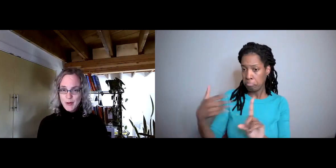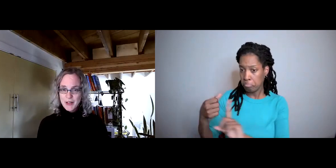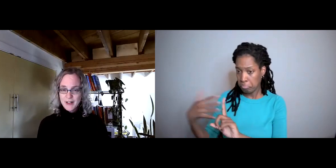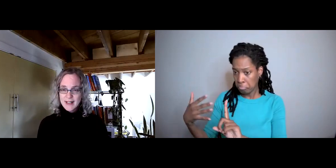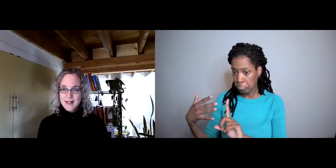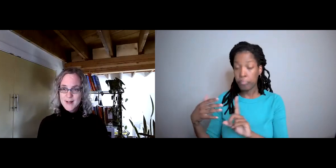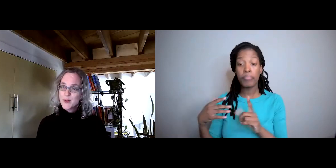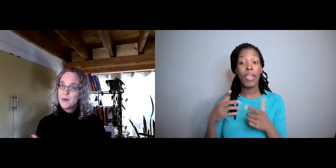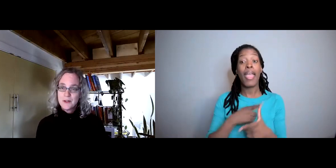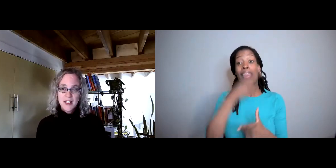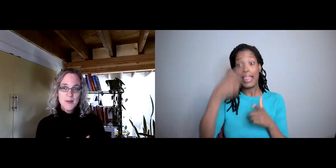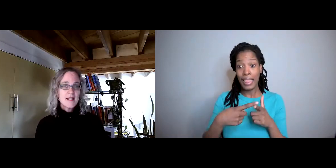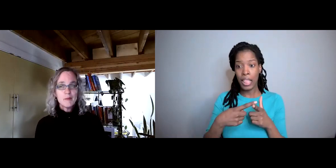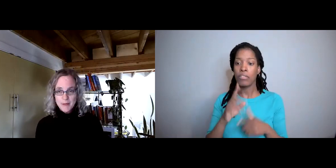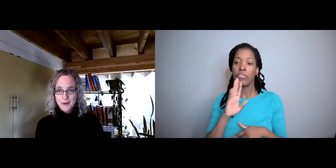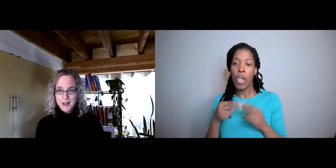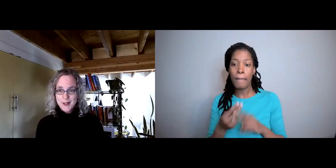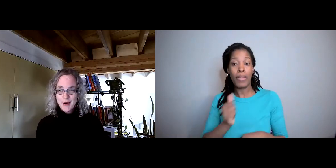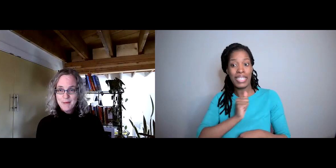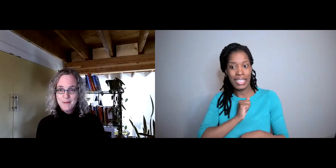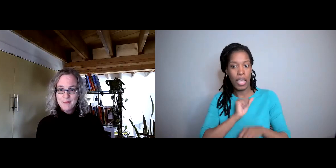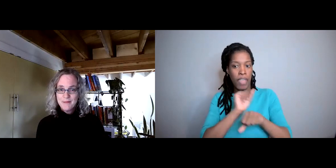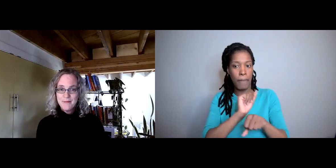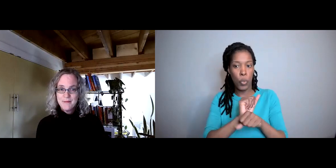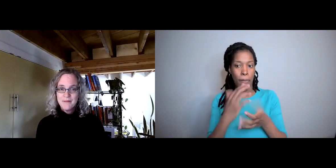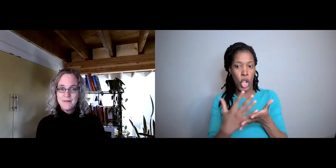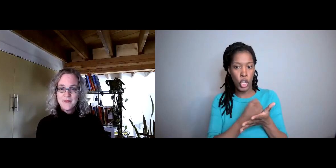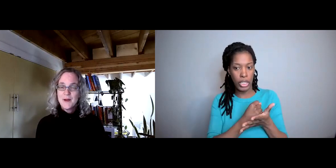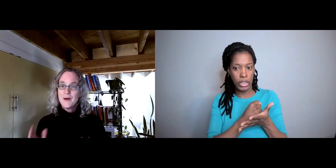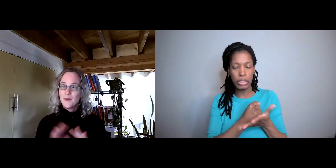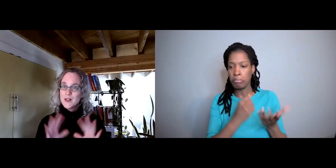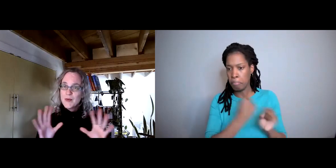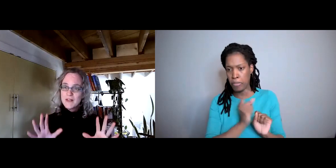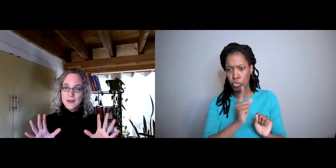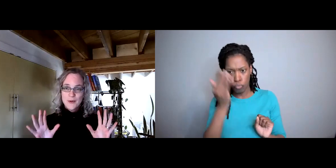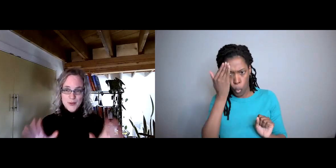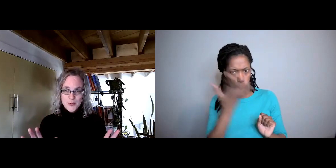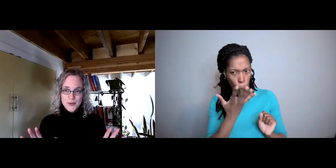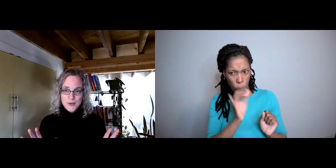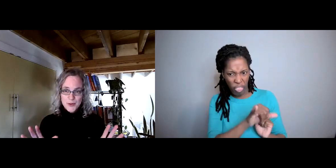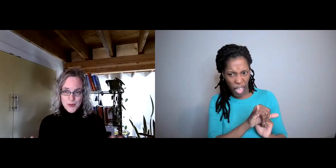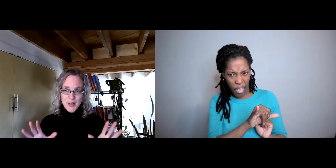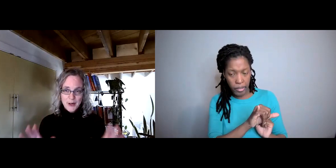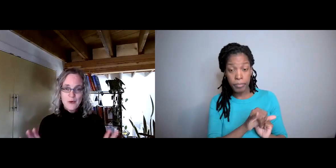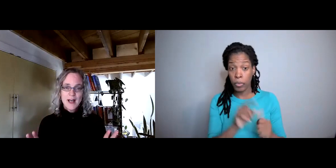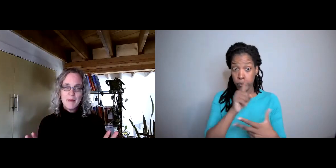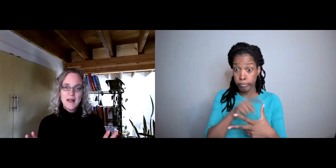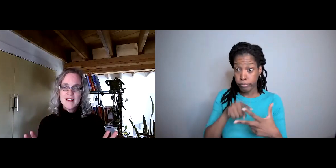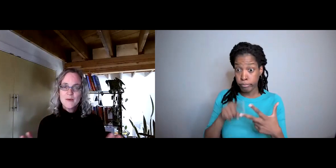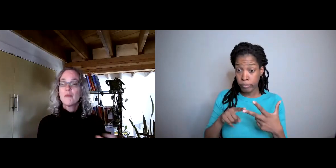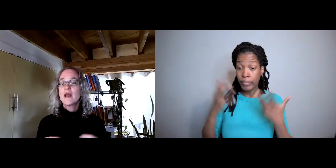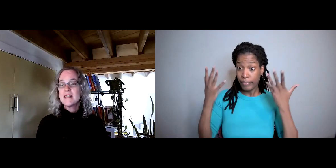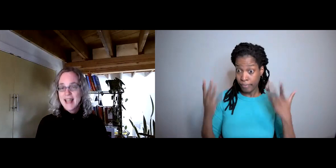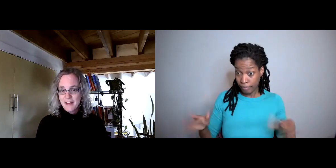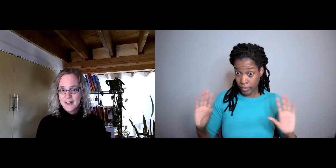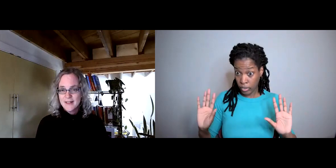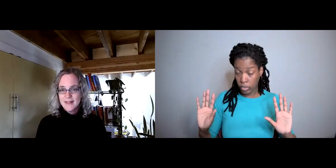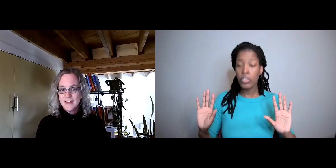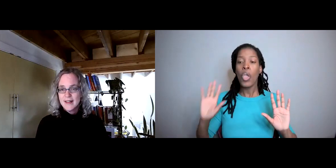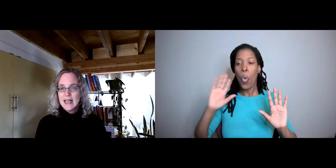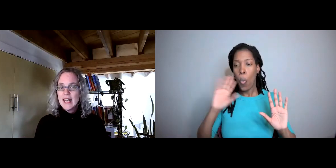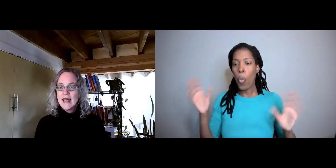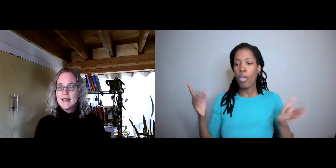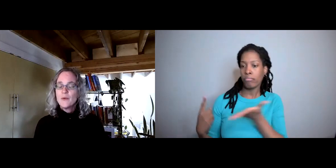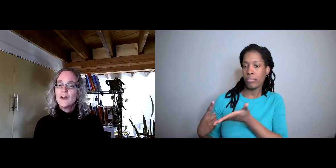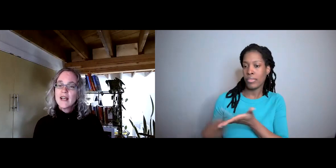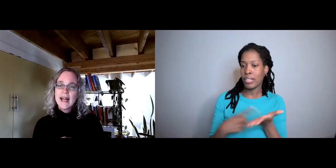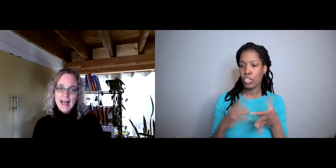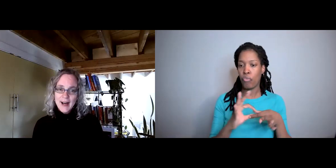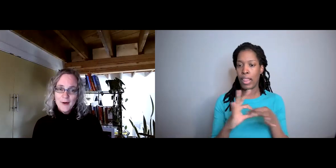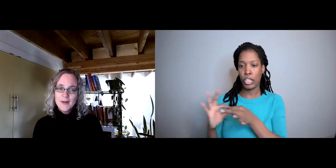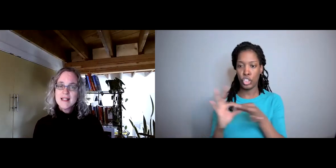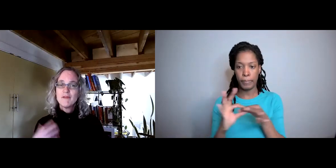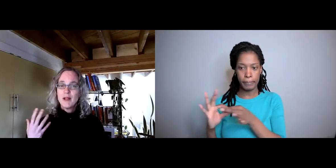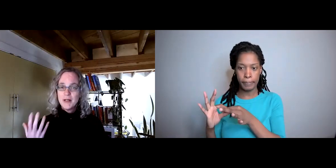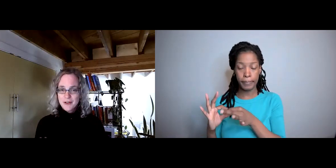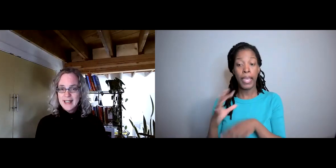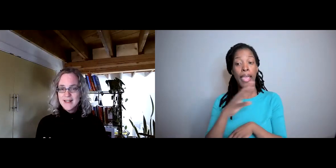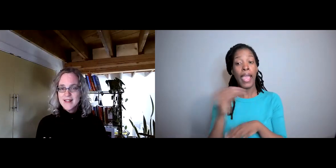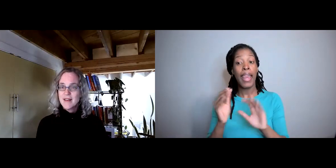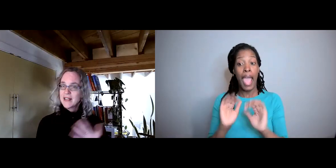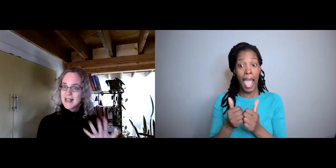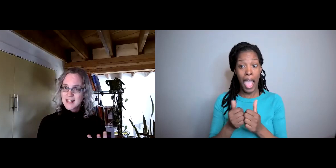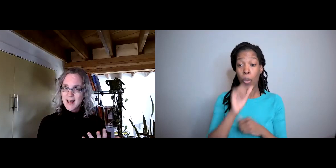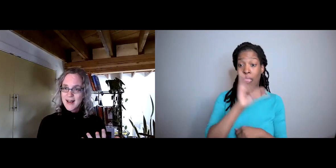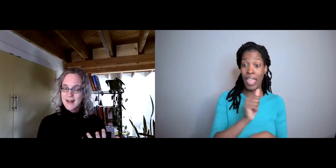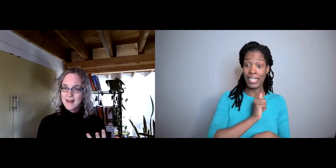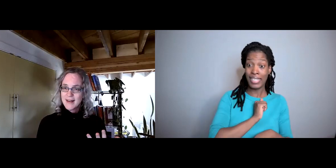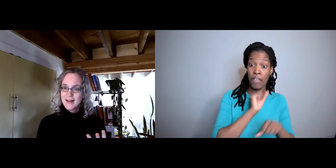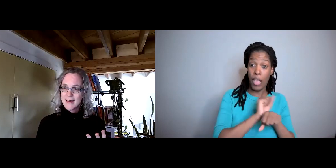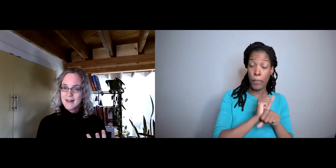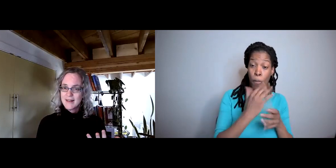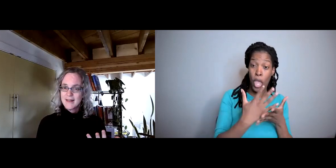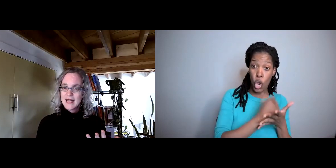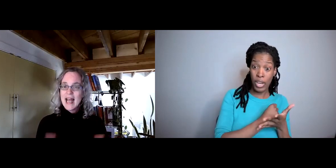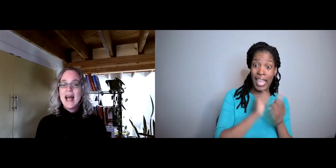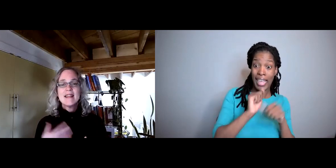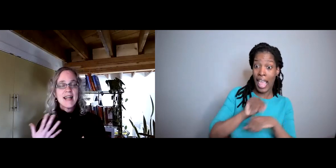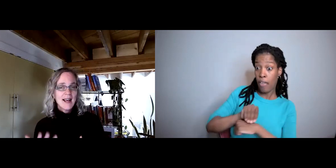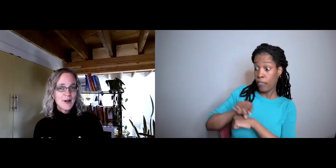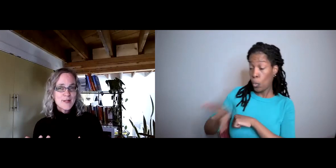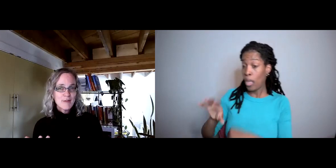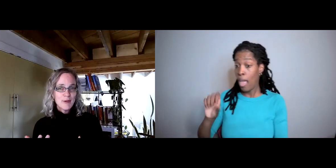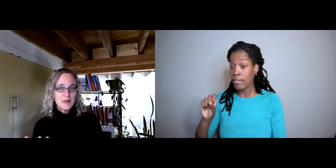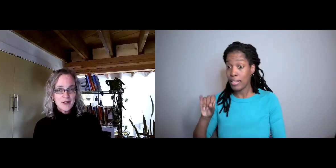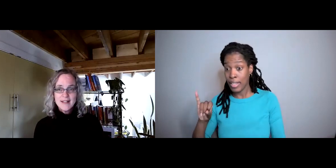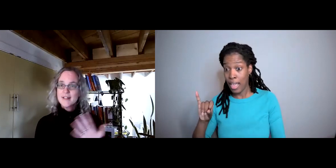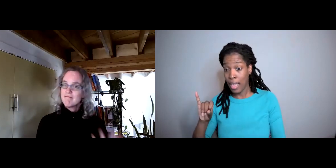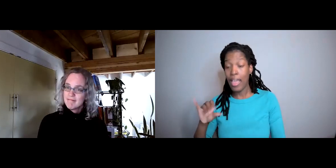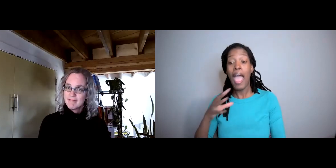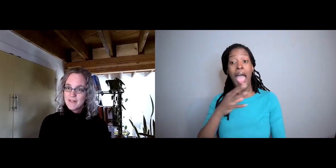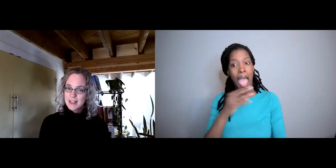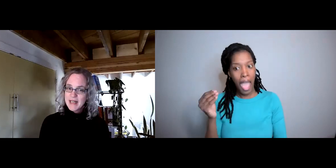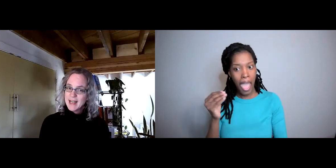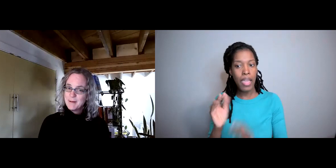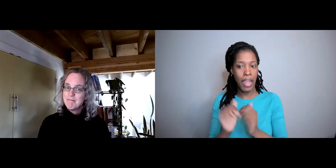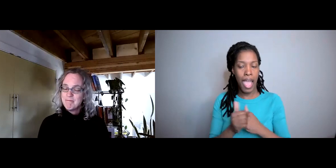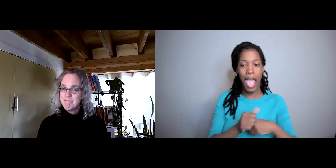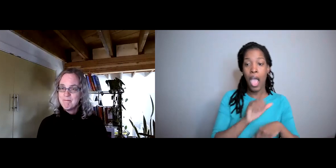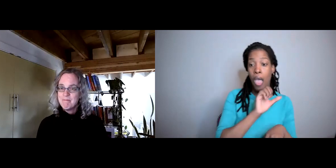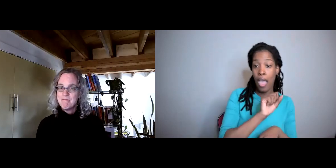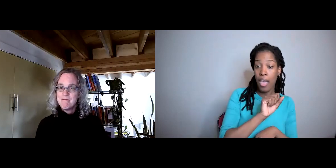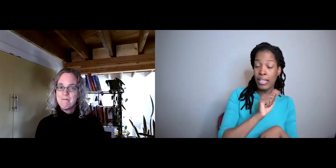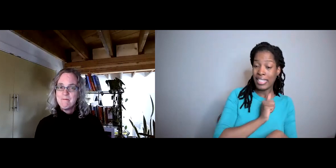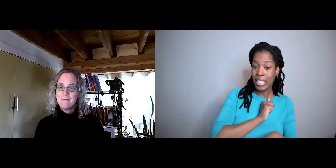So you understand what self-employment earnings are. Once we've covered those to kind of core topics, we'll bring them together, and we'll look at how self employment earnings affect SSI and then how self-employment earnings affect Medicaid.